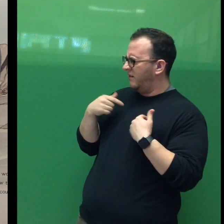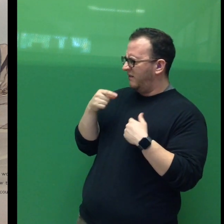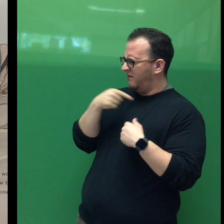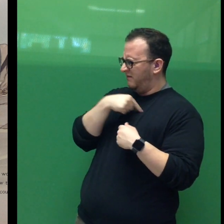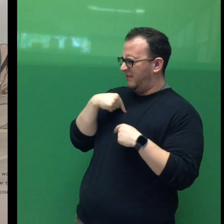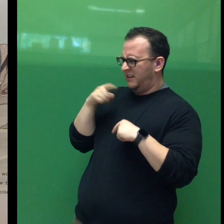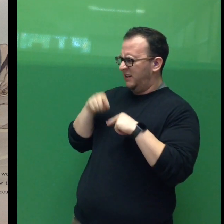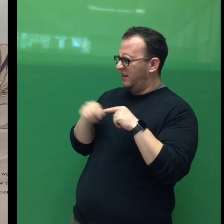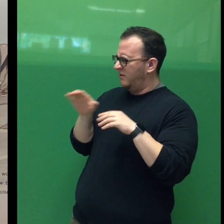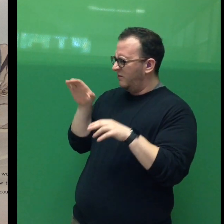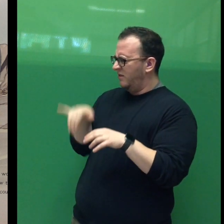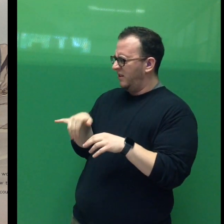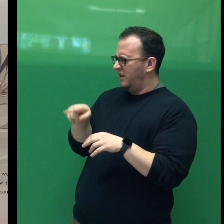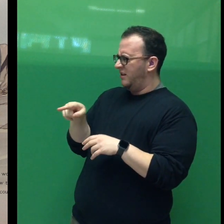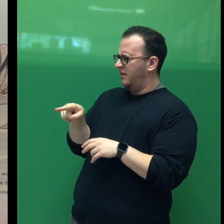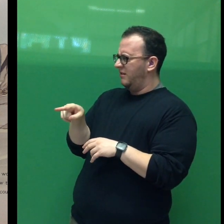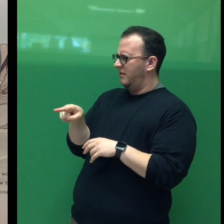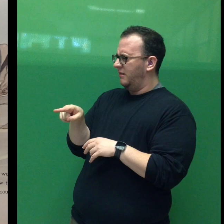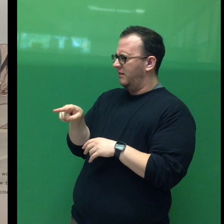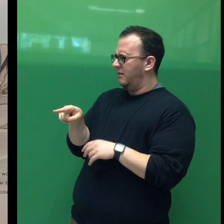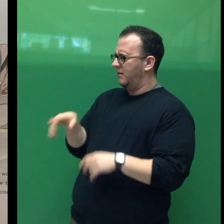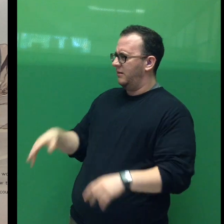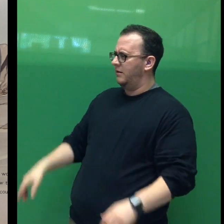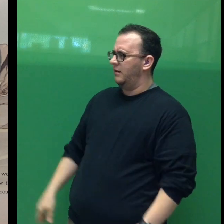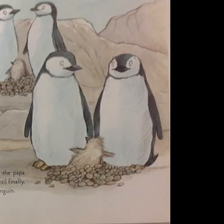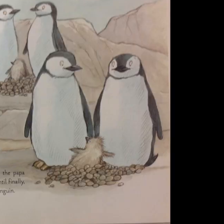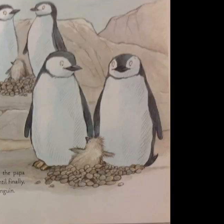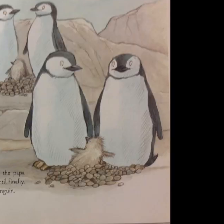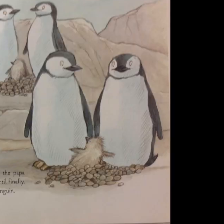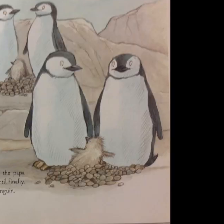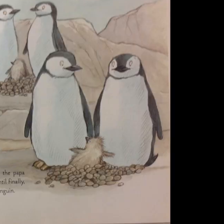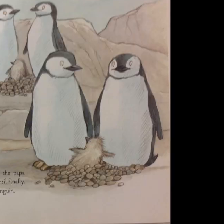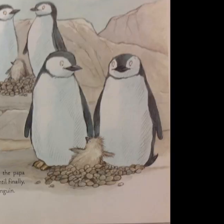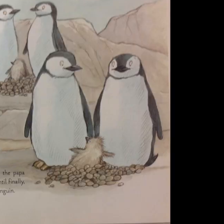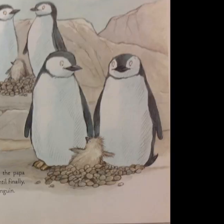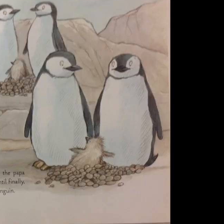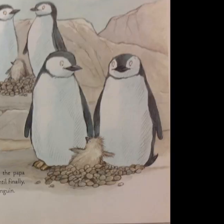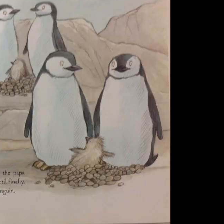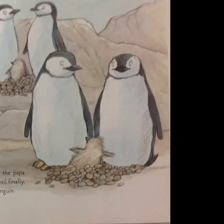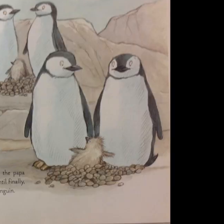and Silo saw that the other couples could do something they could not. [Three penguin families.